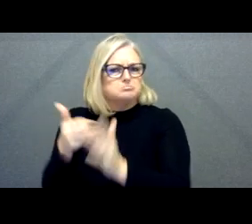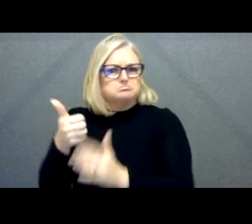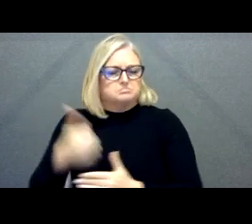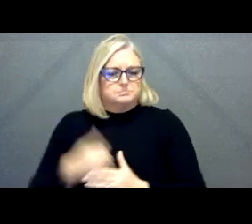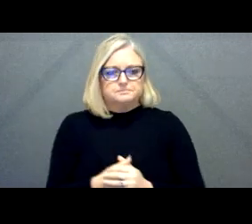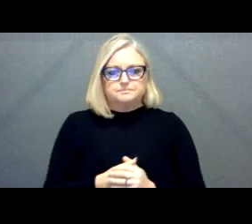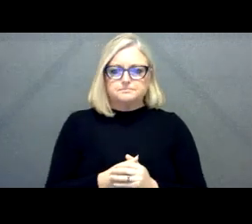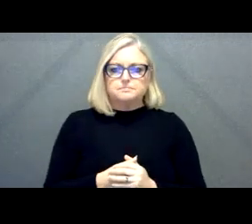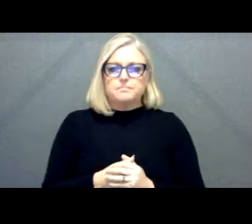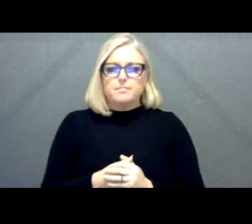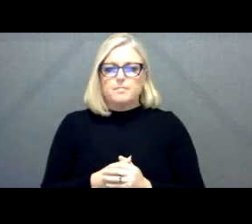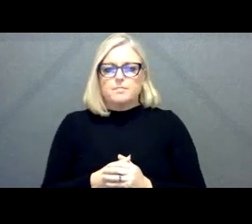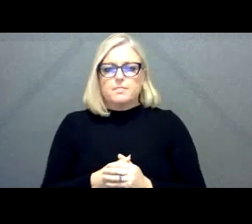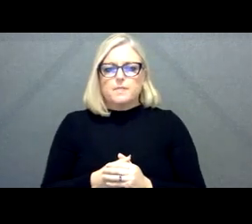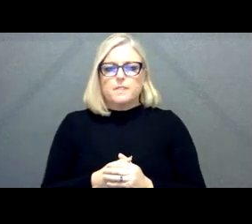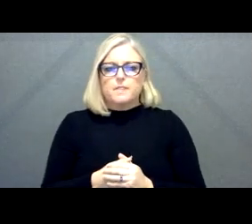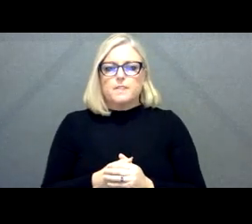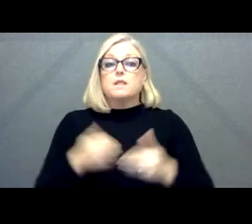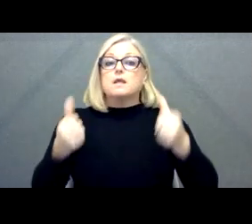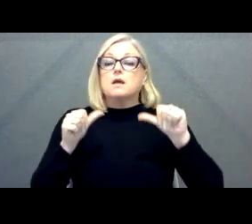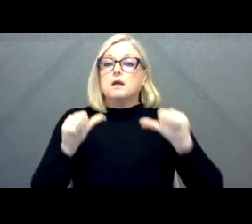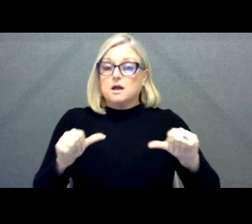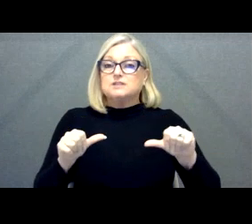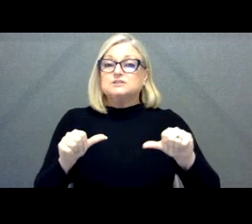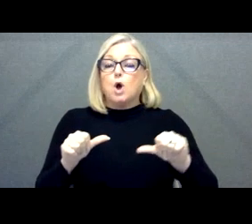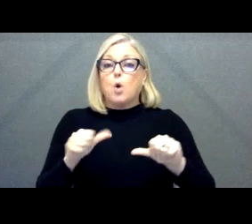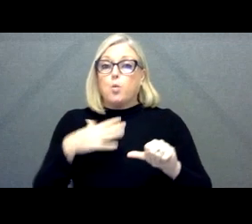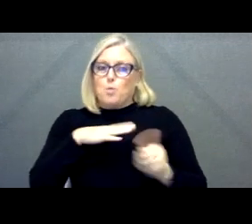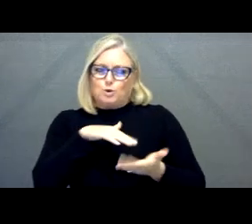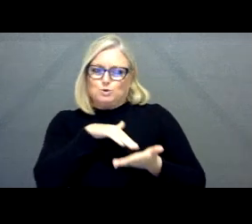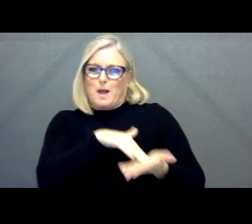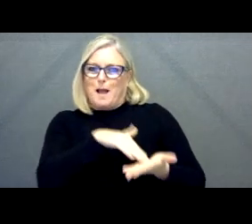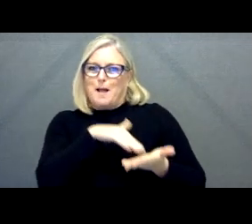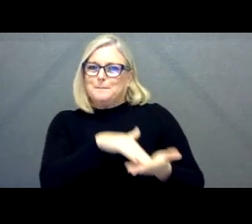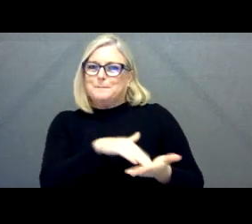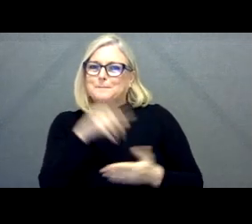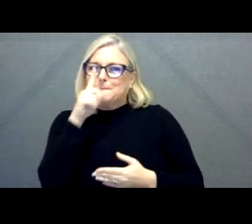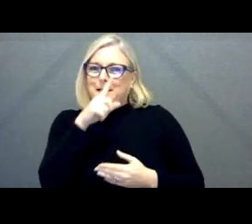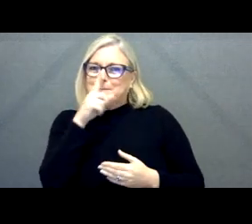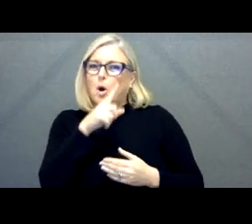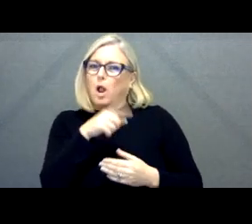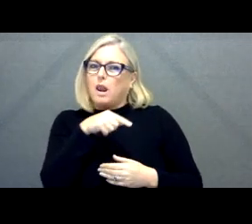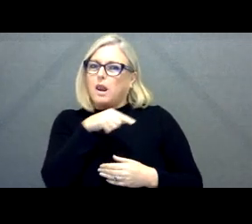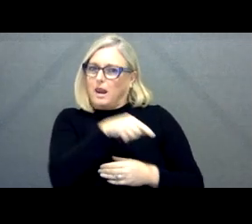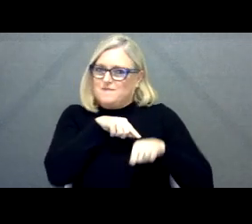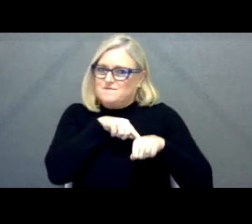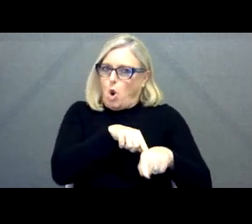as a way I guess to keep people on track um who do the treatment program the drug and alcohol